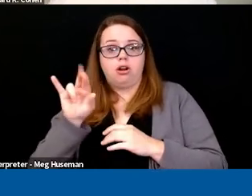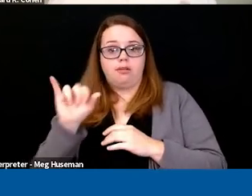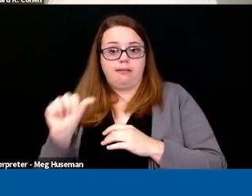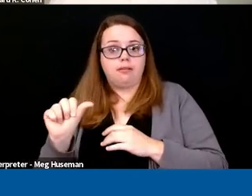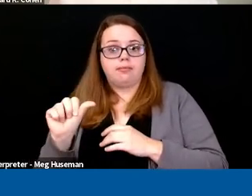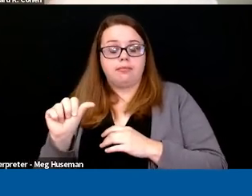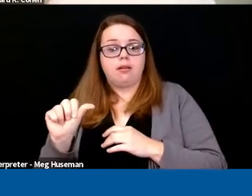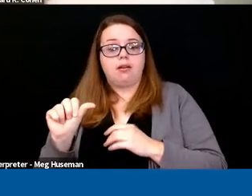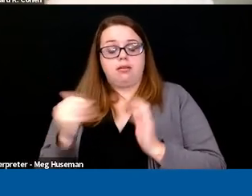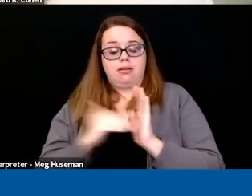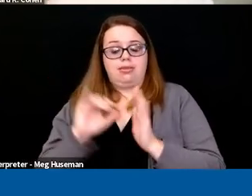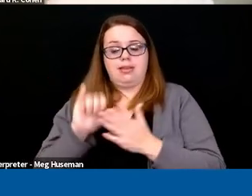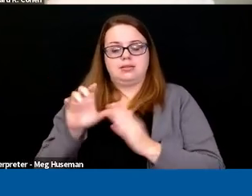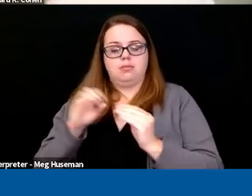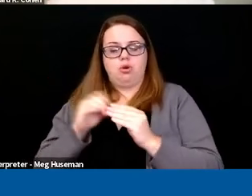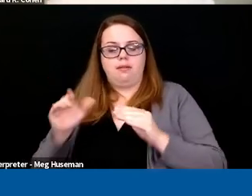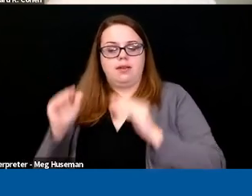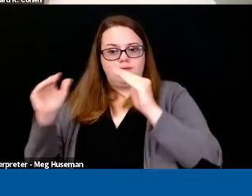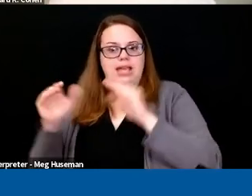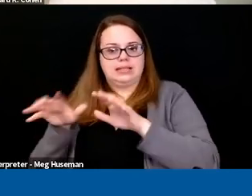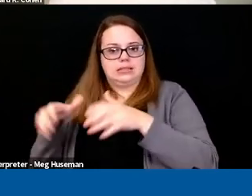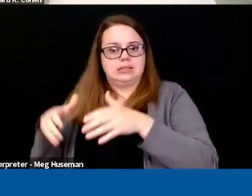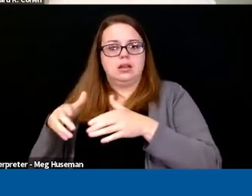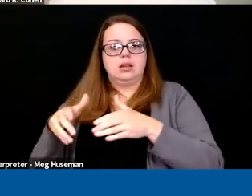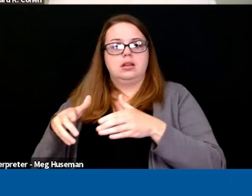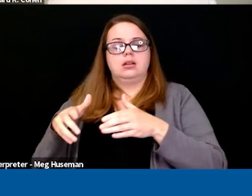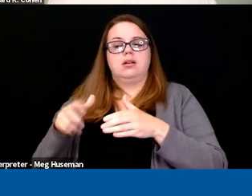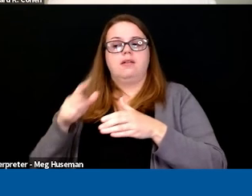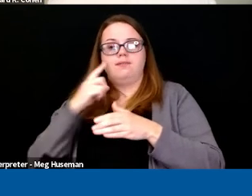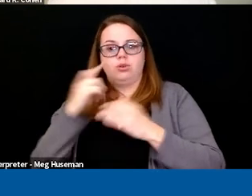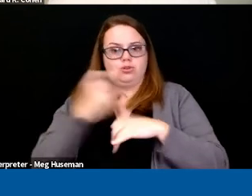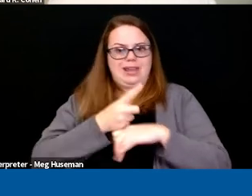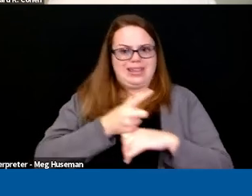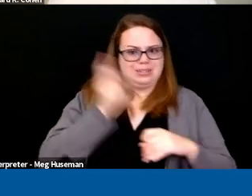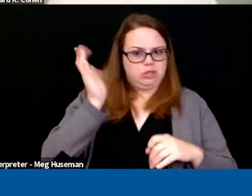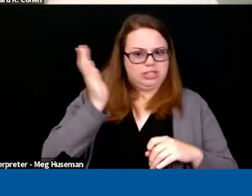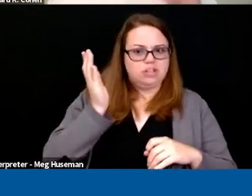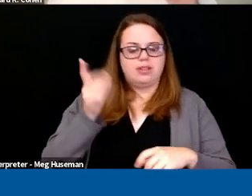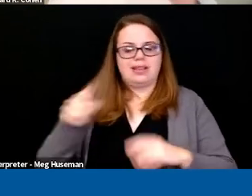Again, that's more of an advanced version of the presentation I gave you today here, where I really go in-depth about the specs